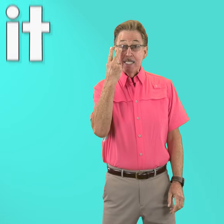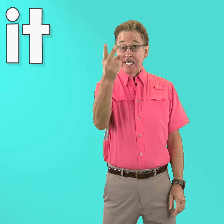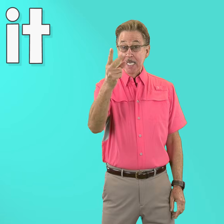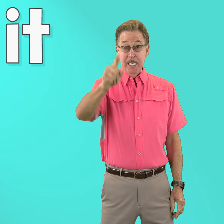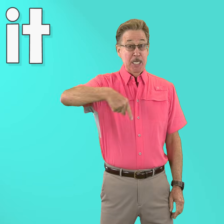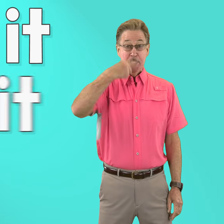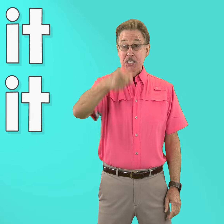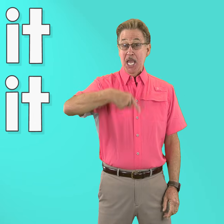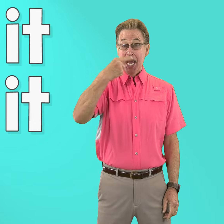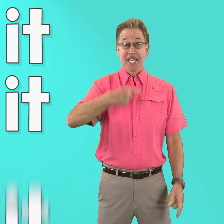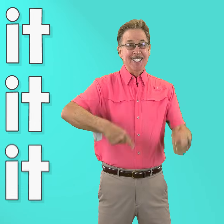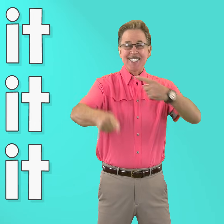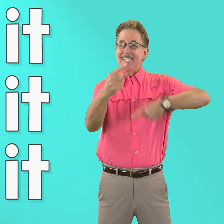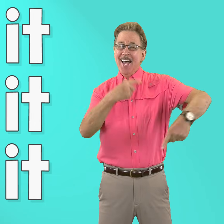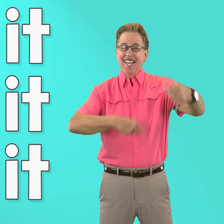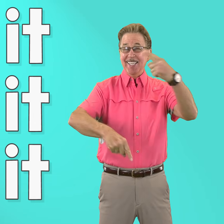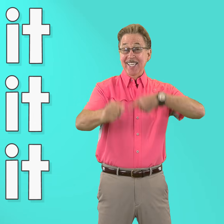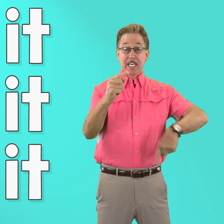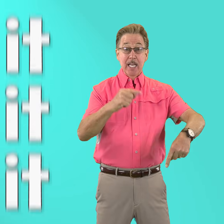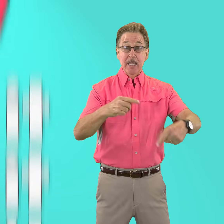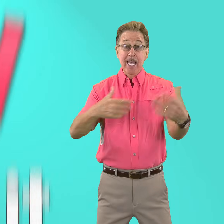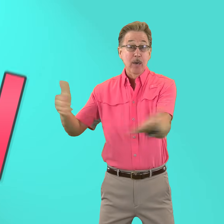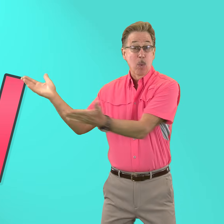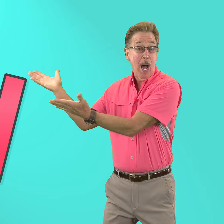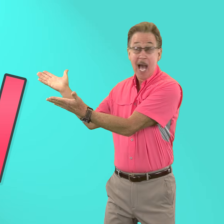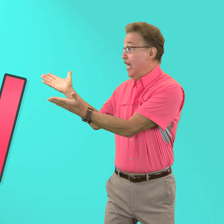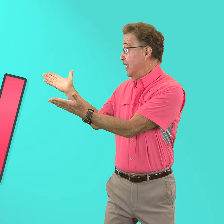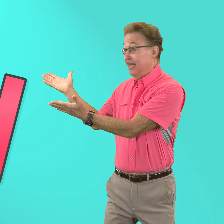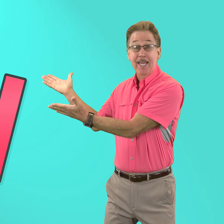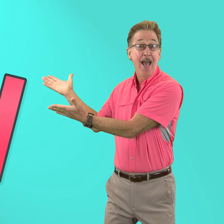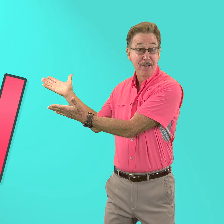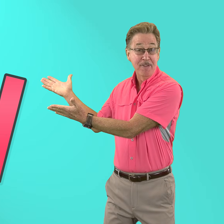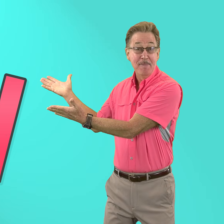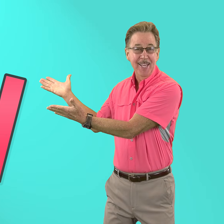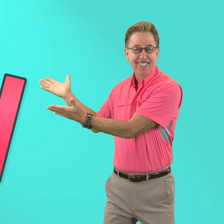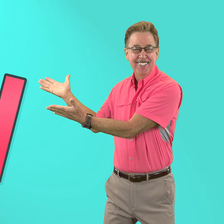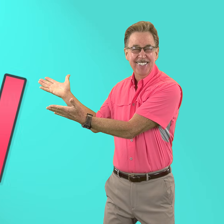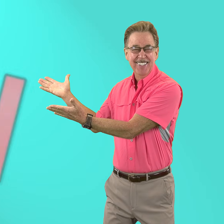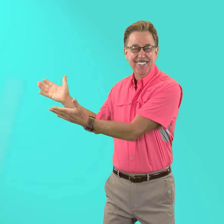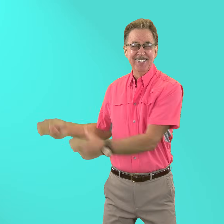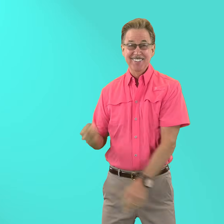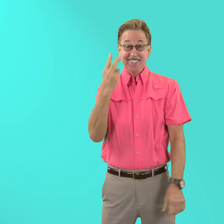See it, Say it, Sign it Letter Y y in the alphabet